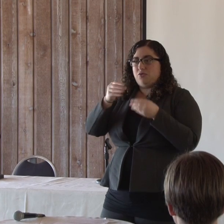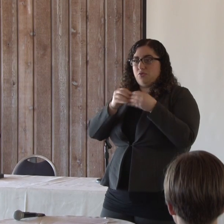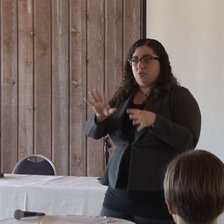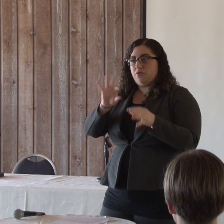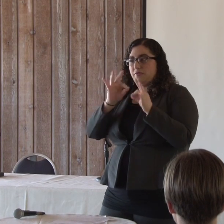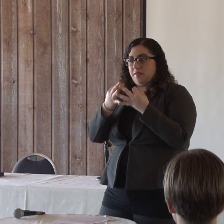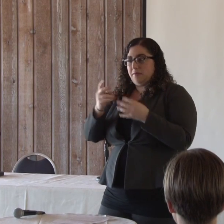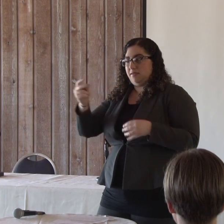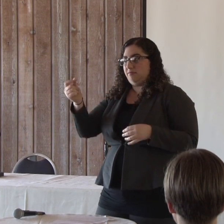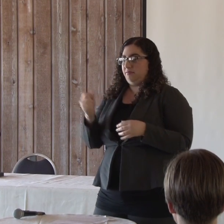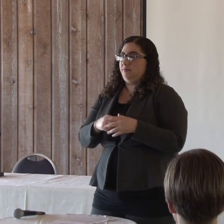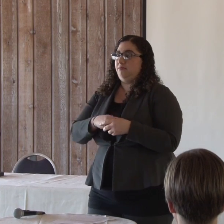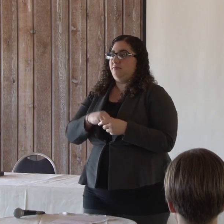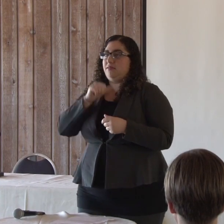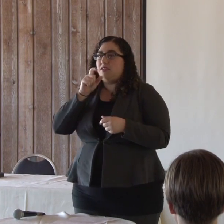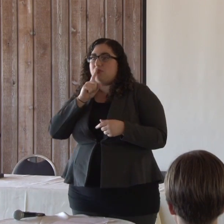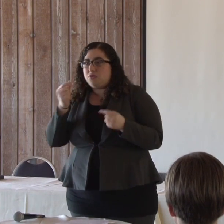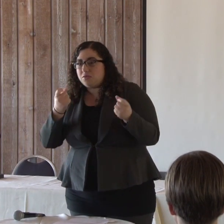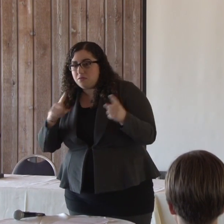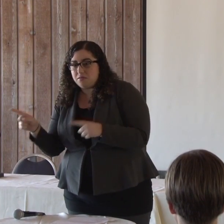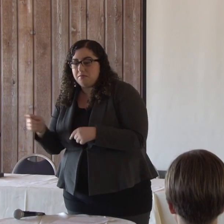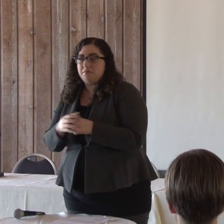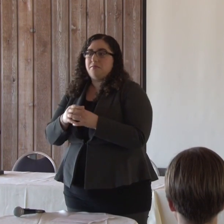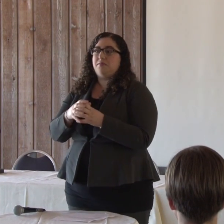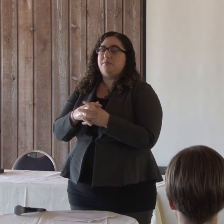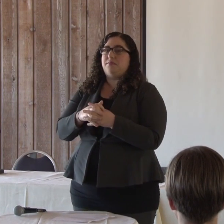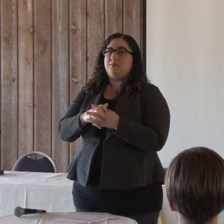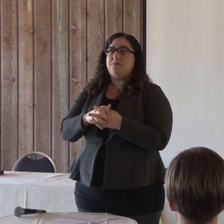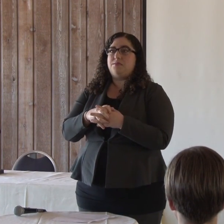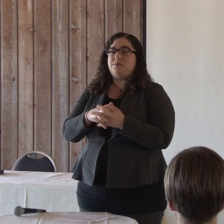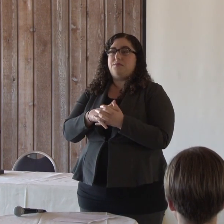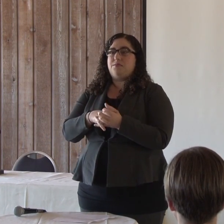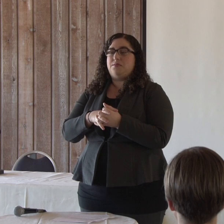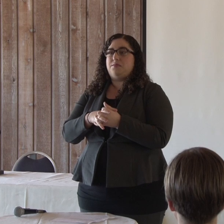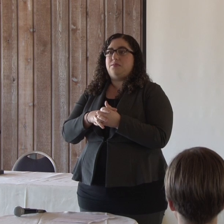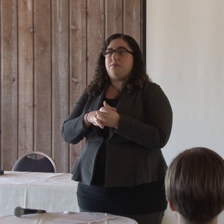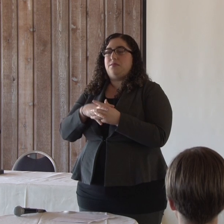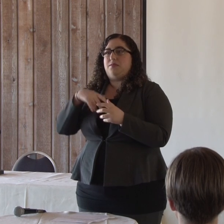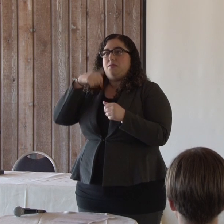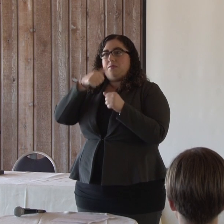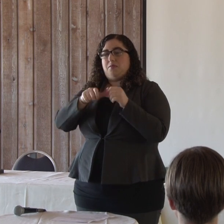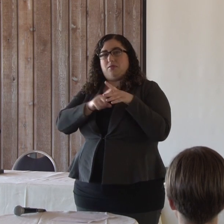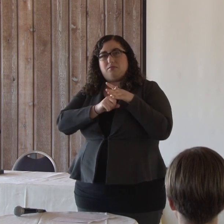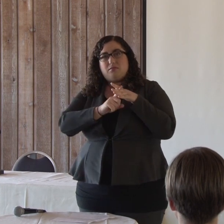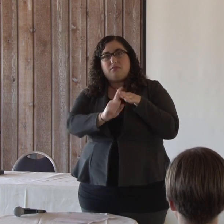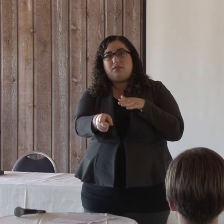was the last time I saw her for a long time. It's very traumatizing to lose your family in an instant like